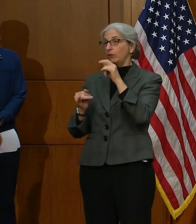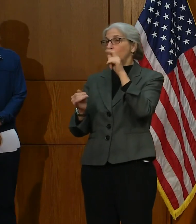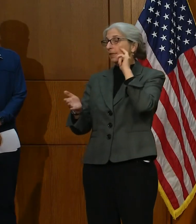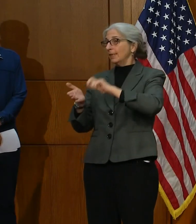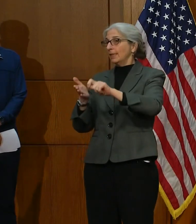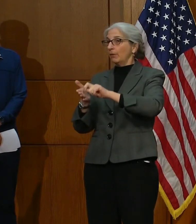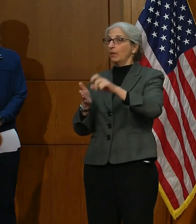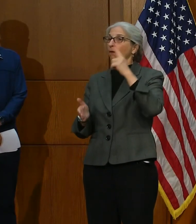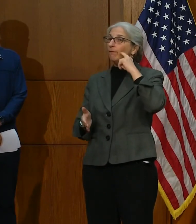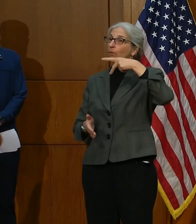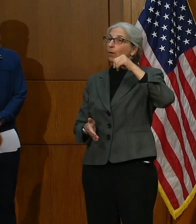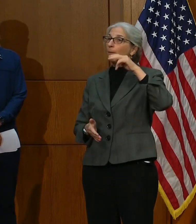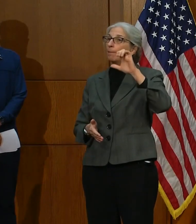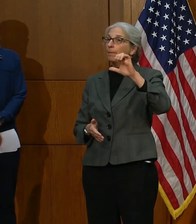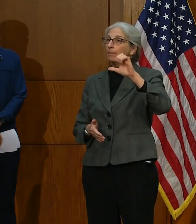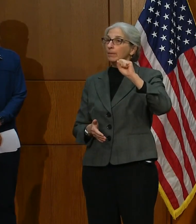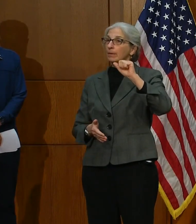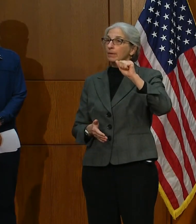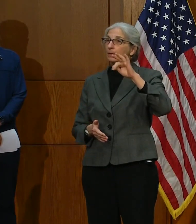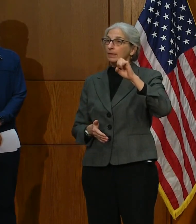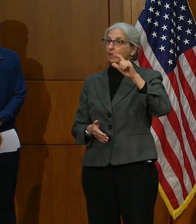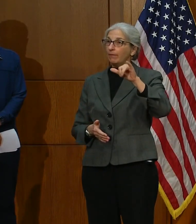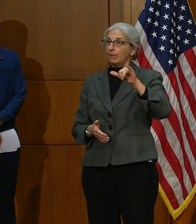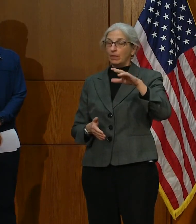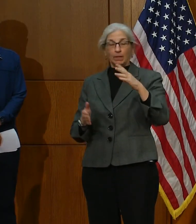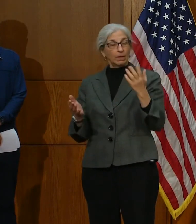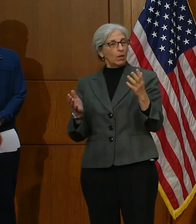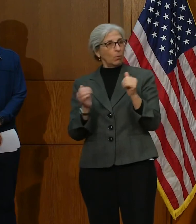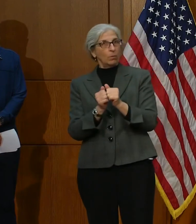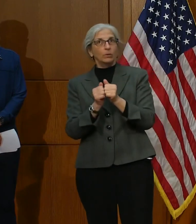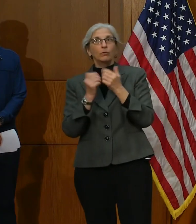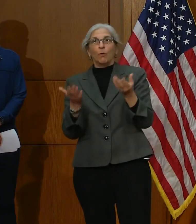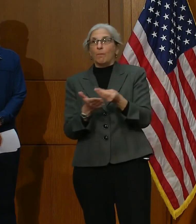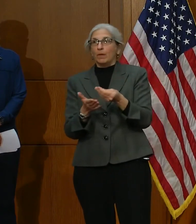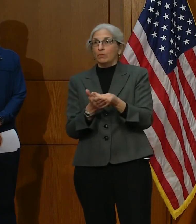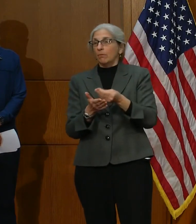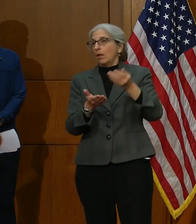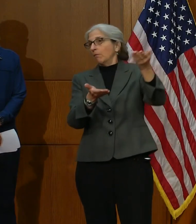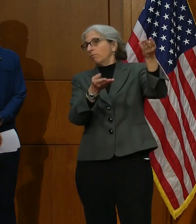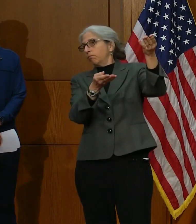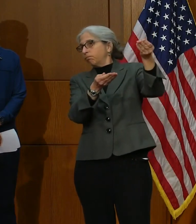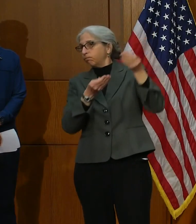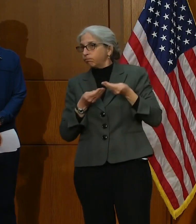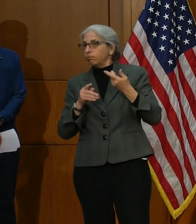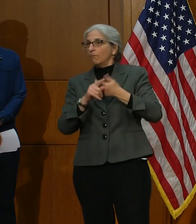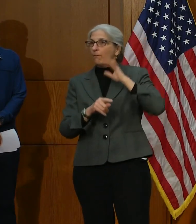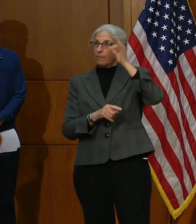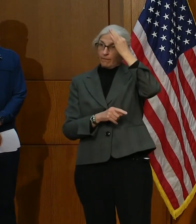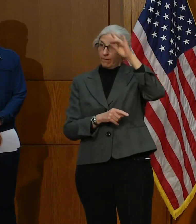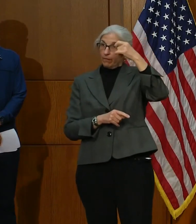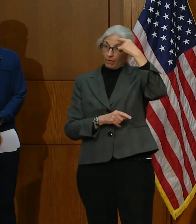YOUR SECRETARY OF PUBLIC SAFETY. HE TALKED ABOUT THE CRIME WAS NOT BECAUSE OF COVID.